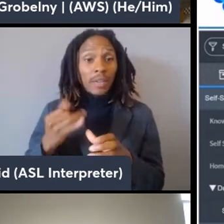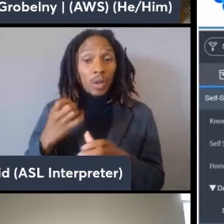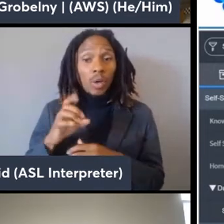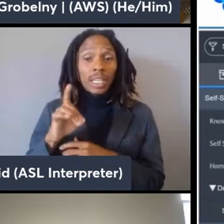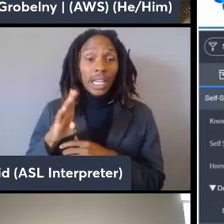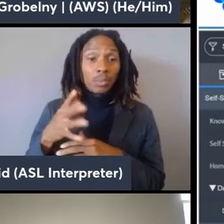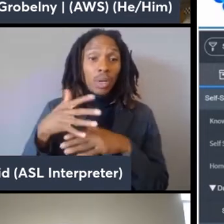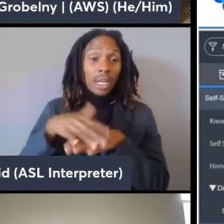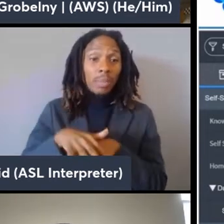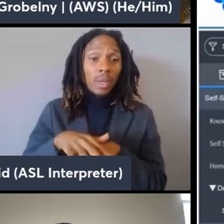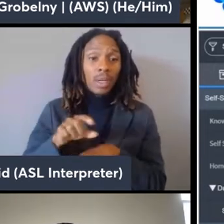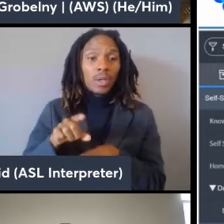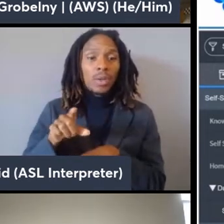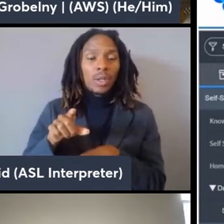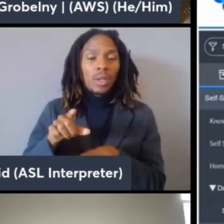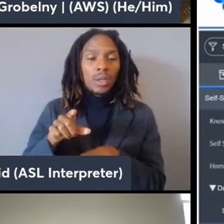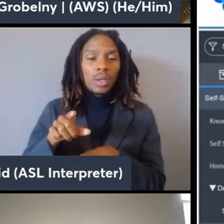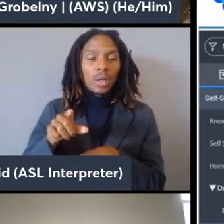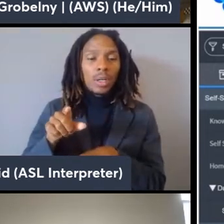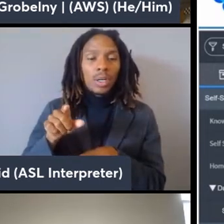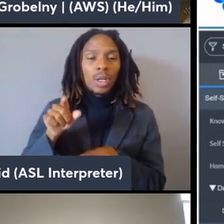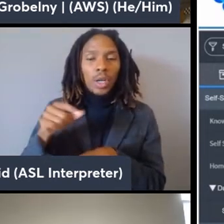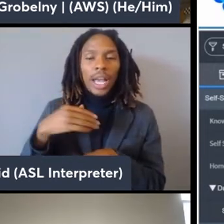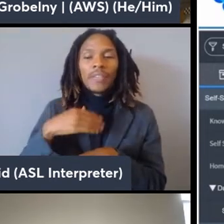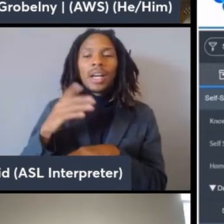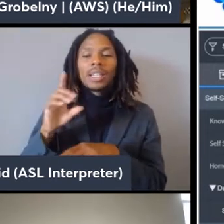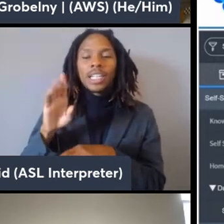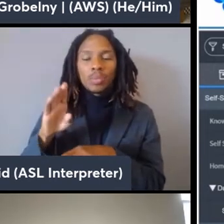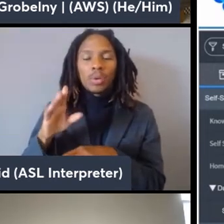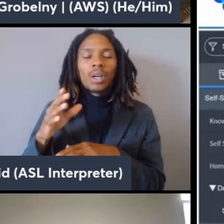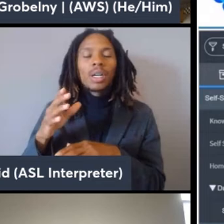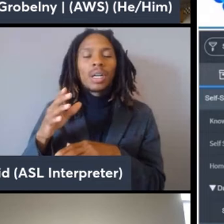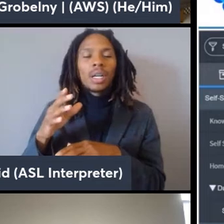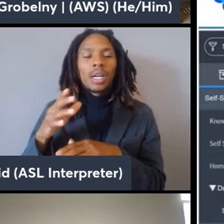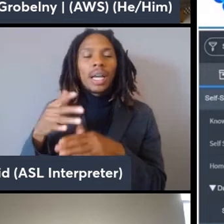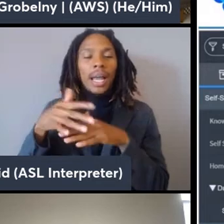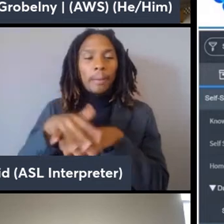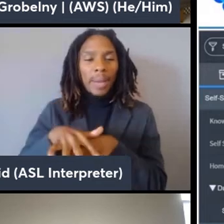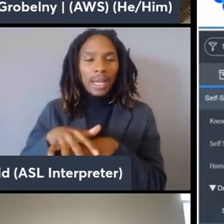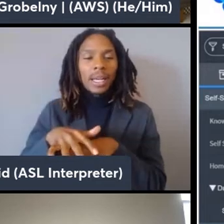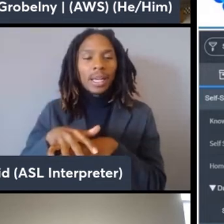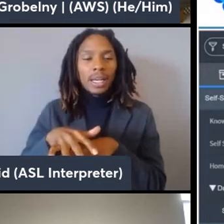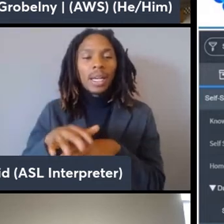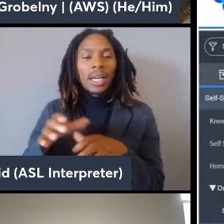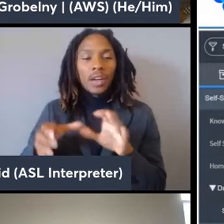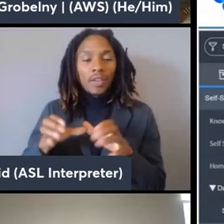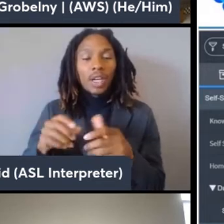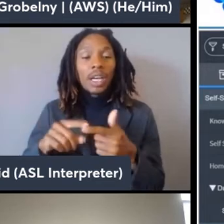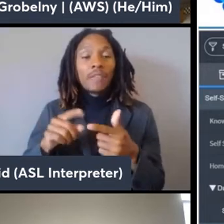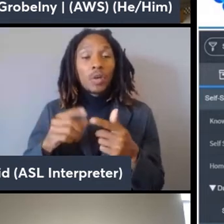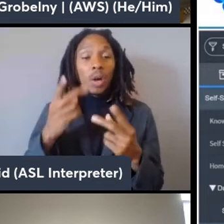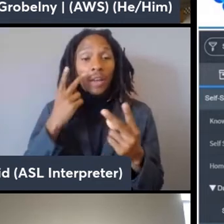you send dashboard embedding configuration. If you want visual embedding, specific visuals, you send that,